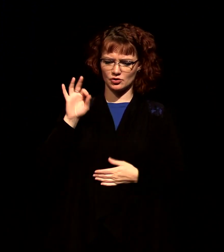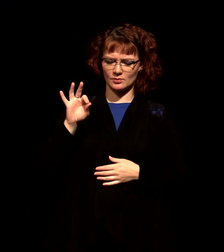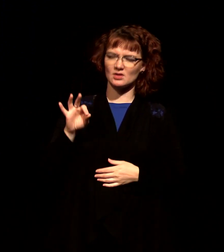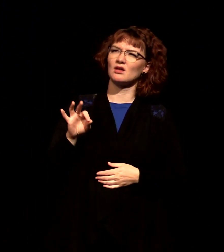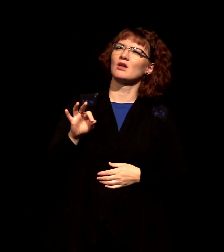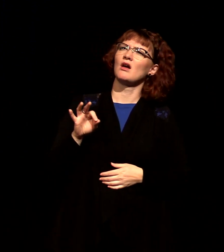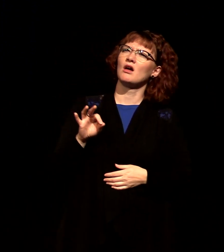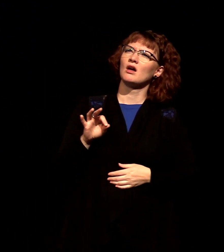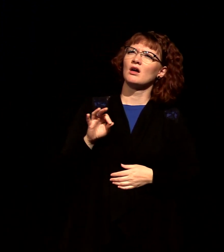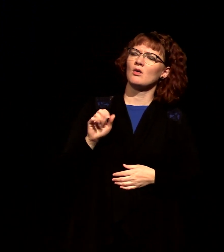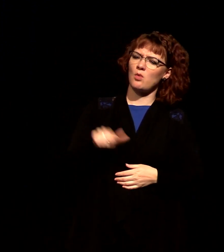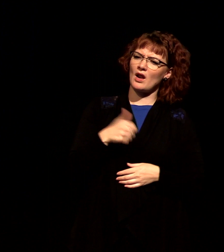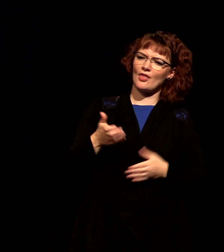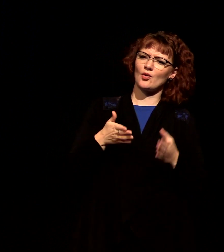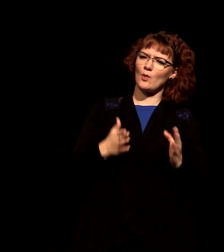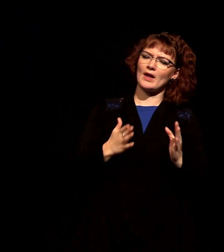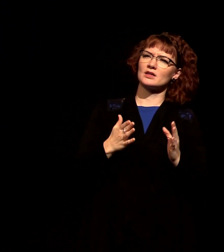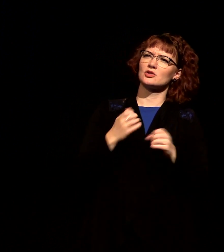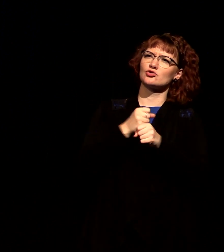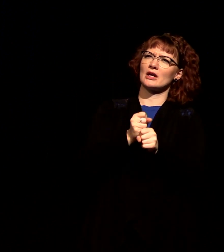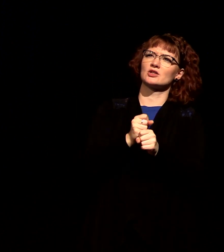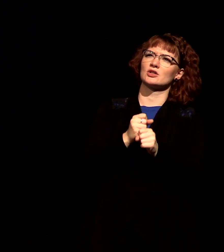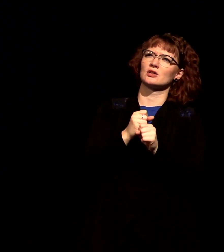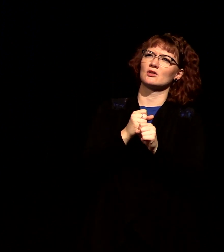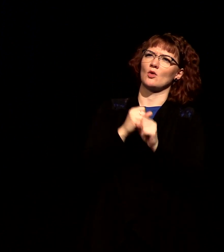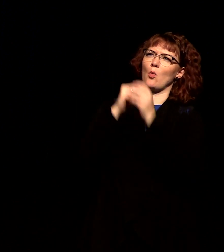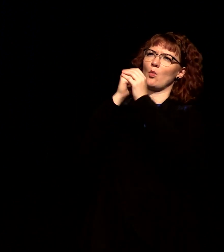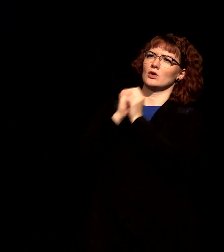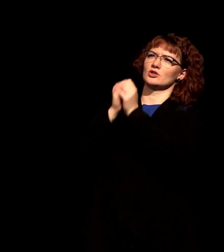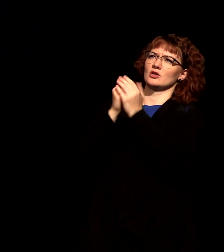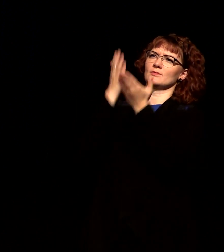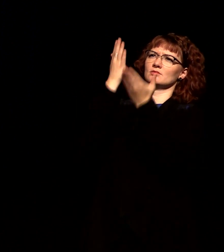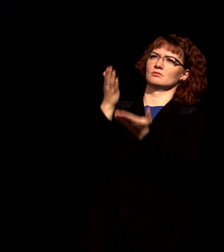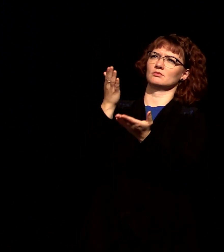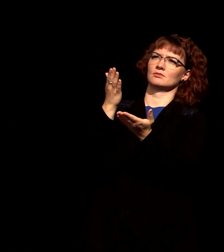bushes, just leaves, green leaves, red leaves, variegated